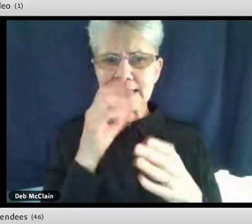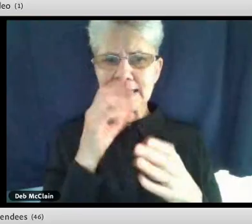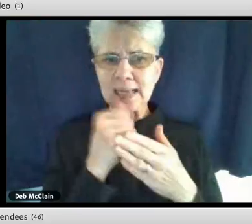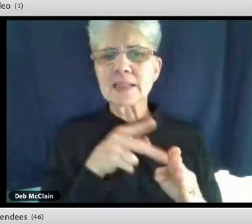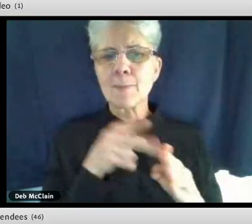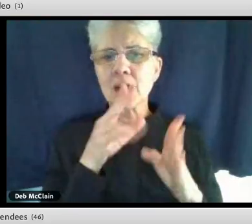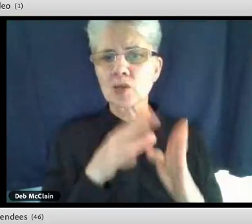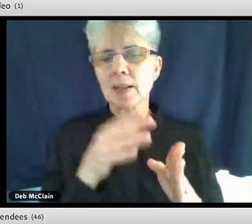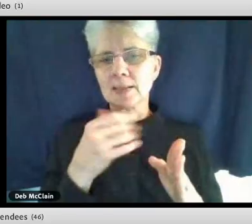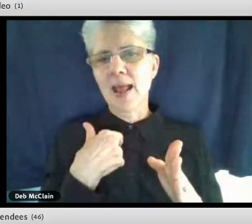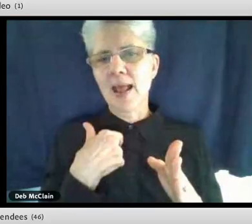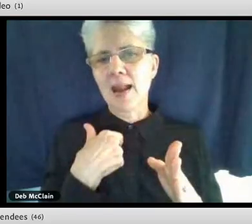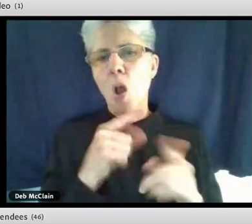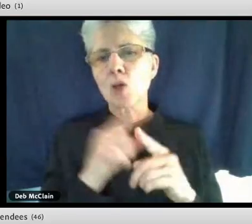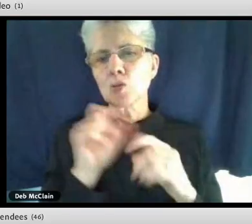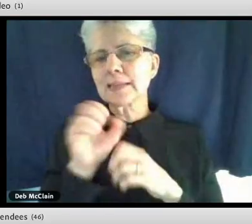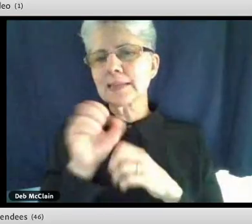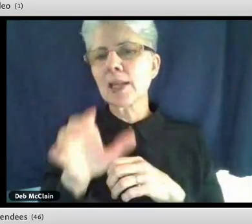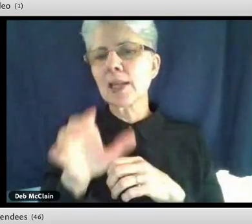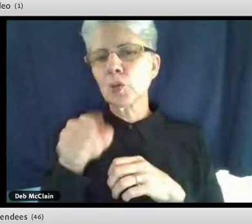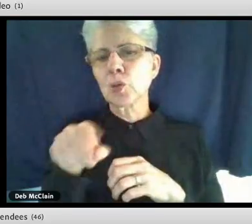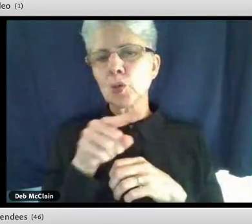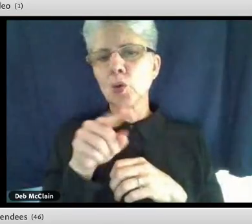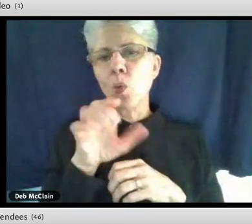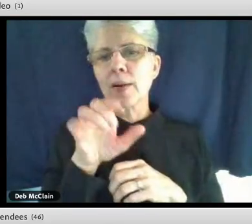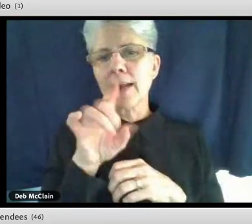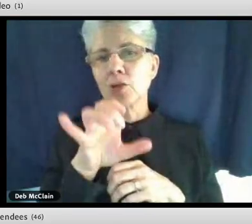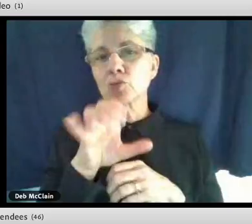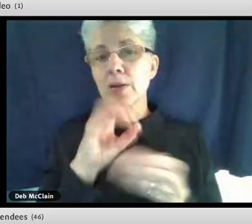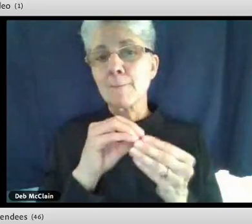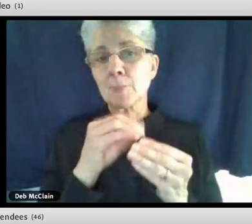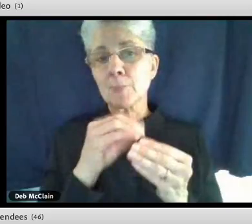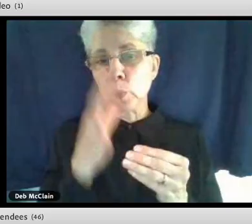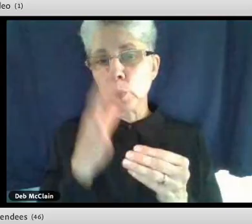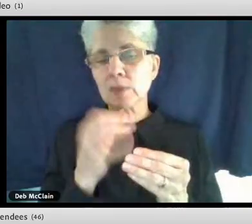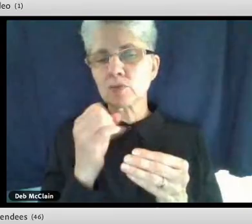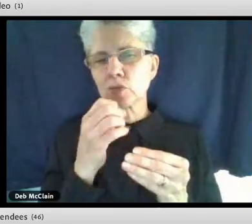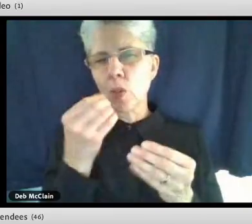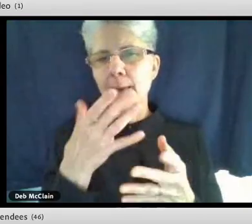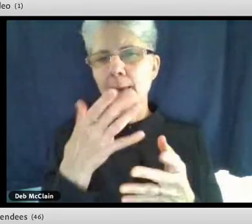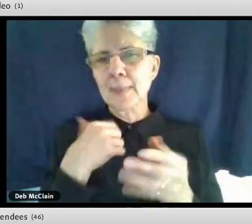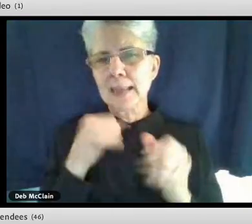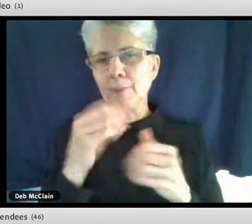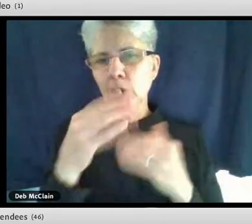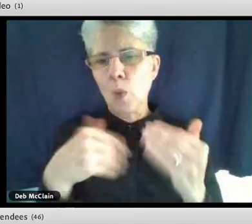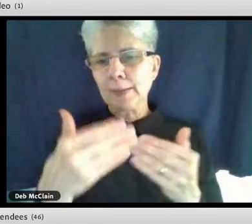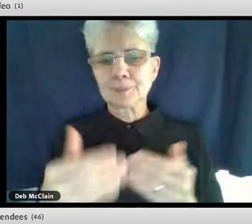so let me keep going here. Again, find a few sources you trust, and stick with them,